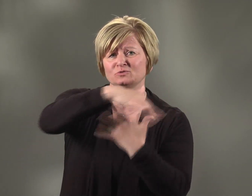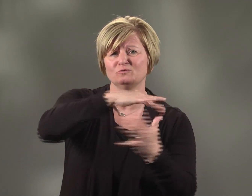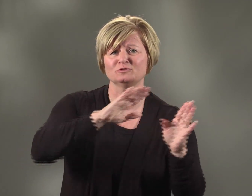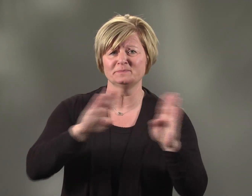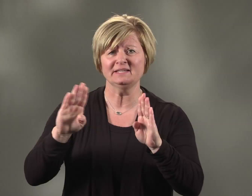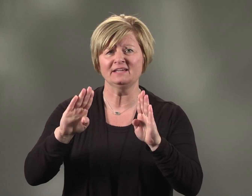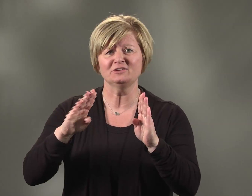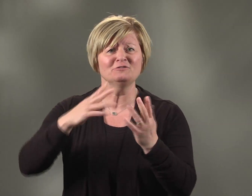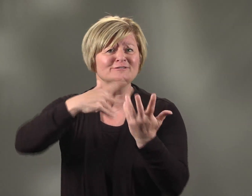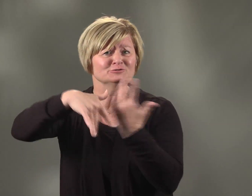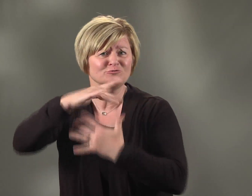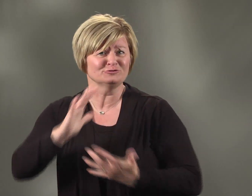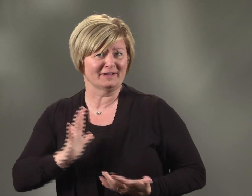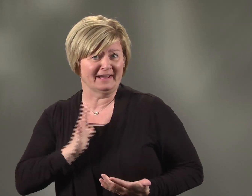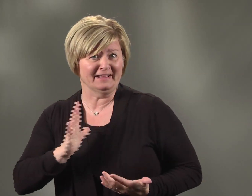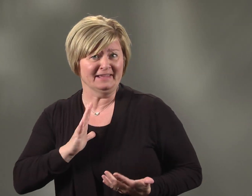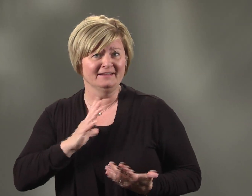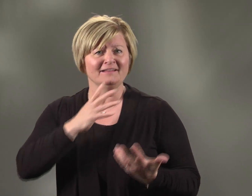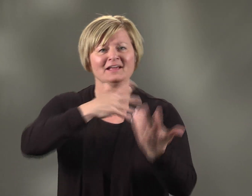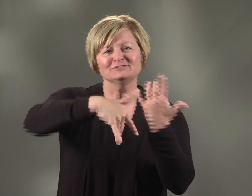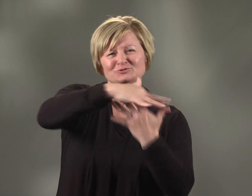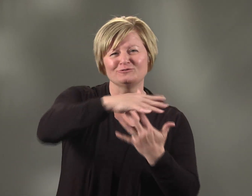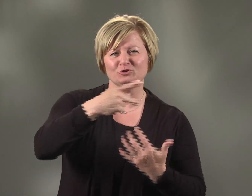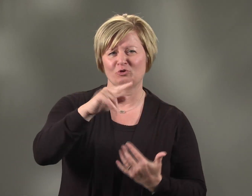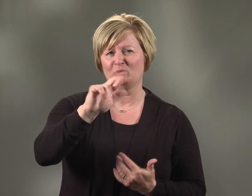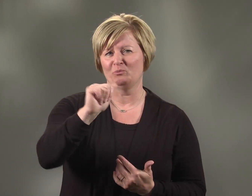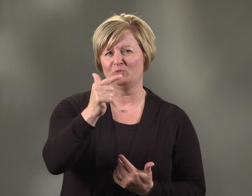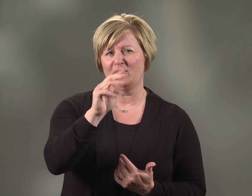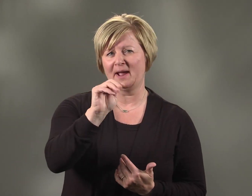to teach social behavior, social etiquette, and social pragmatic skills.